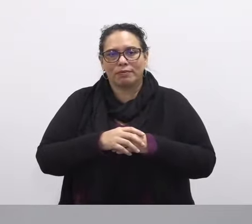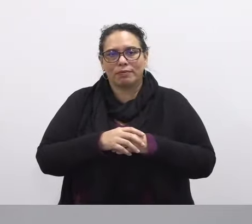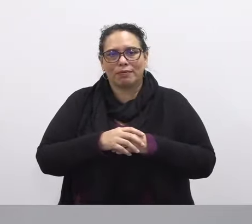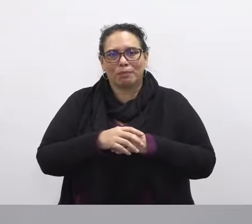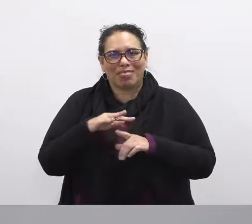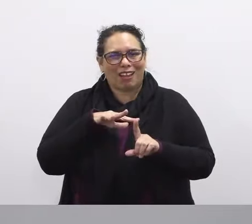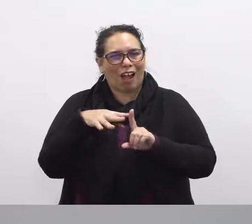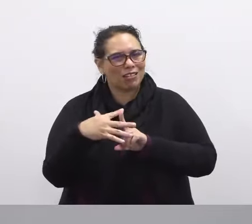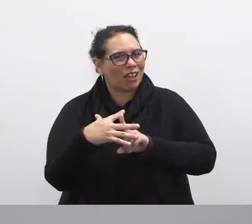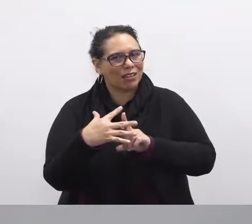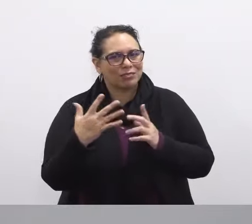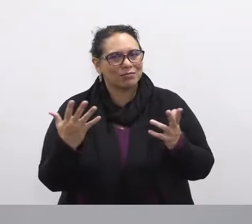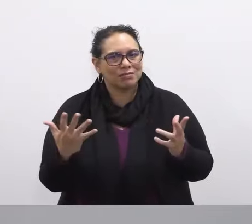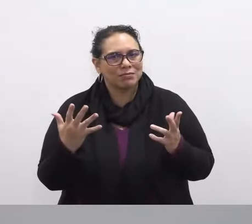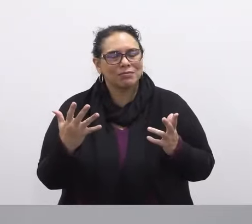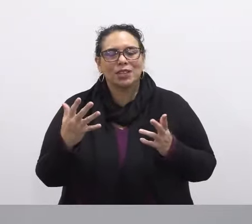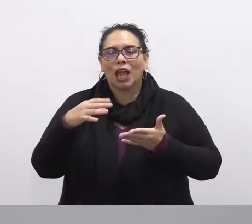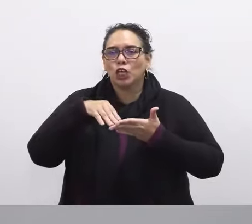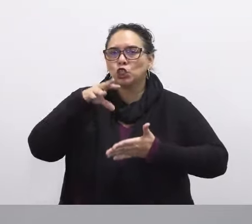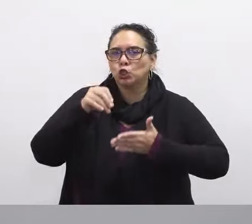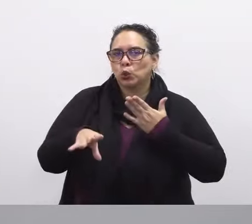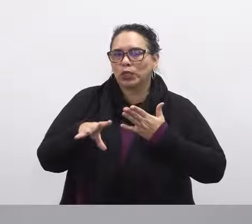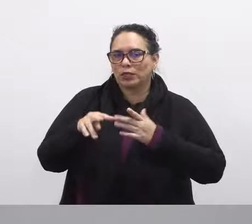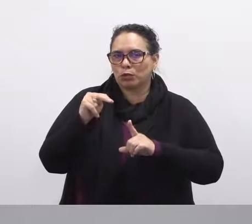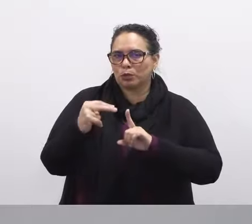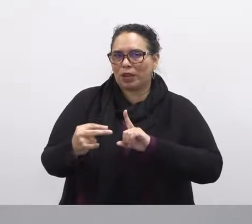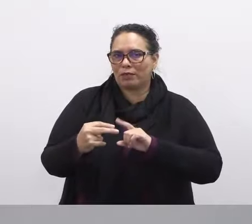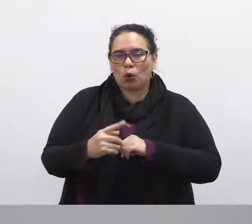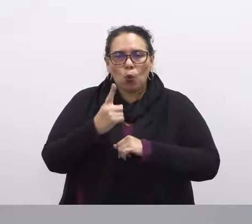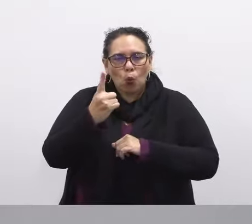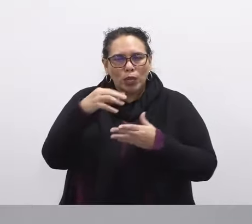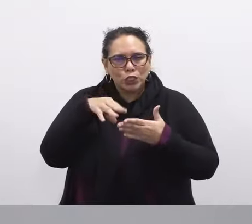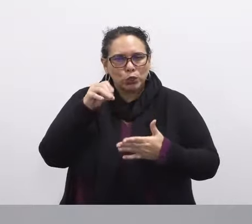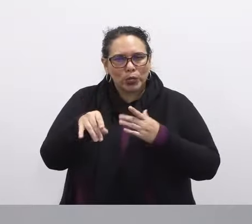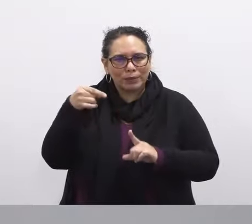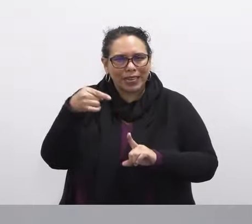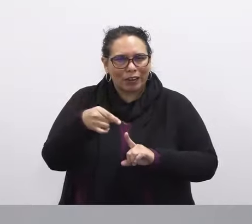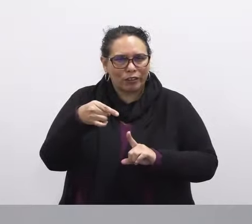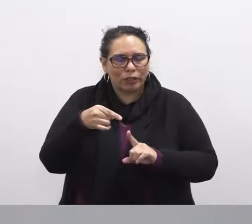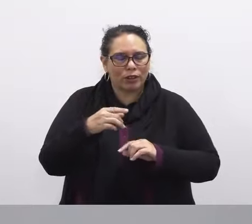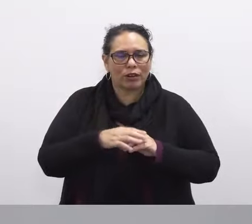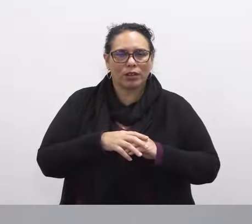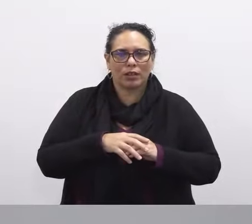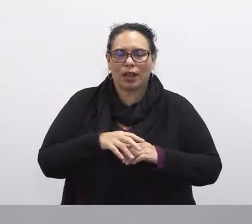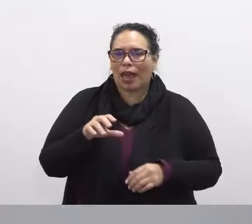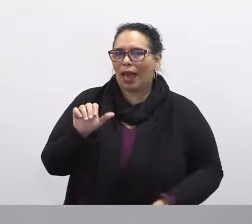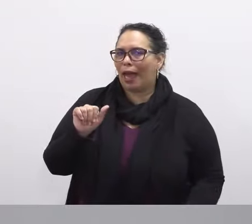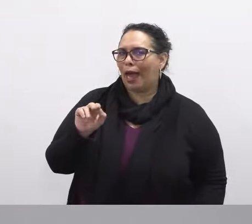of that, and one student in particular. And I'm not, I think America chimed in on this,